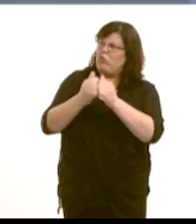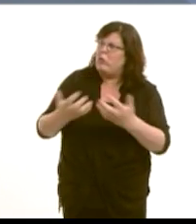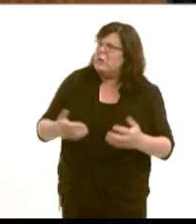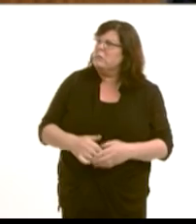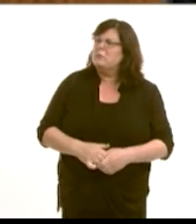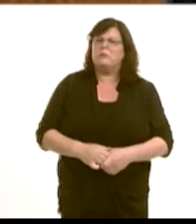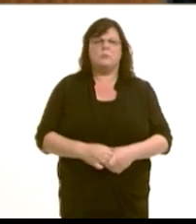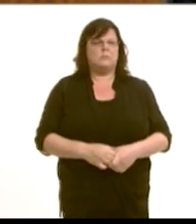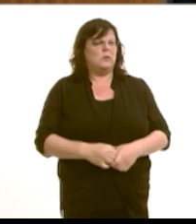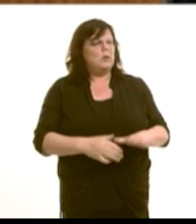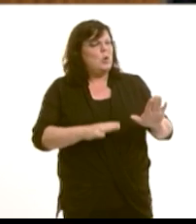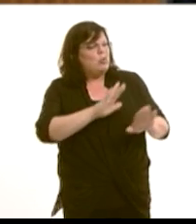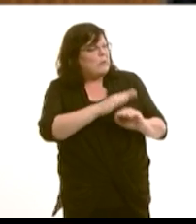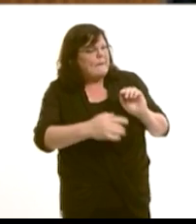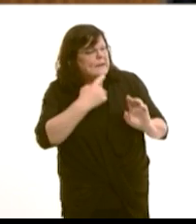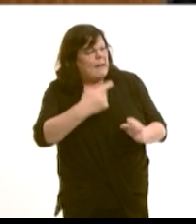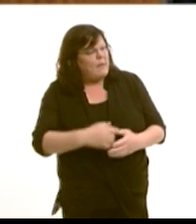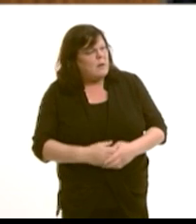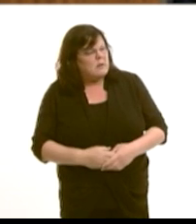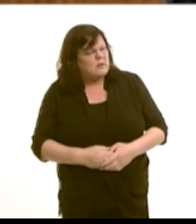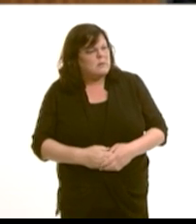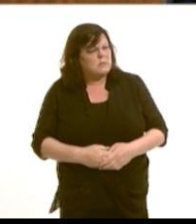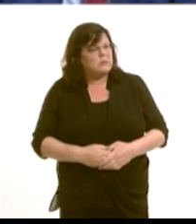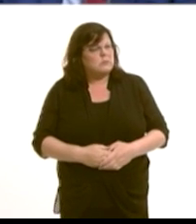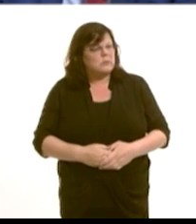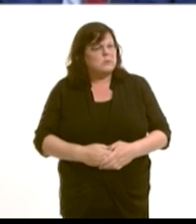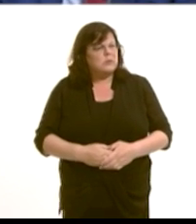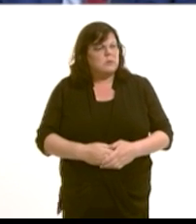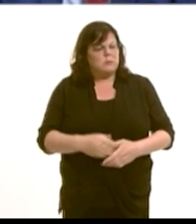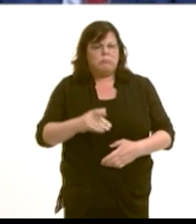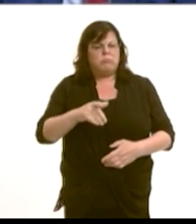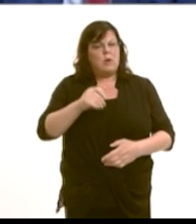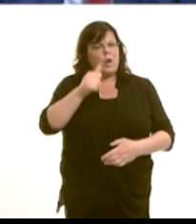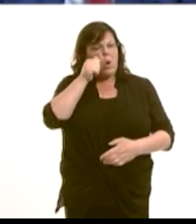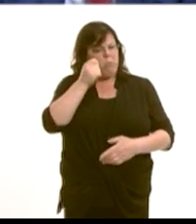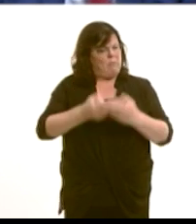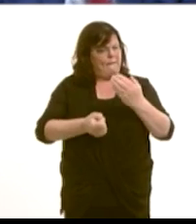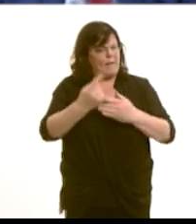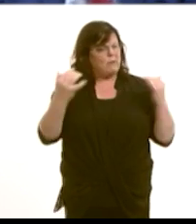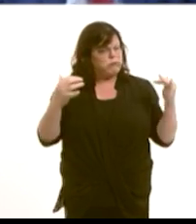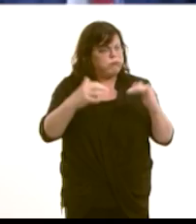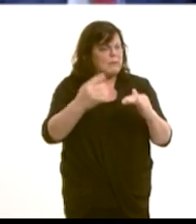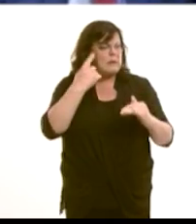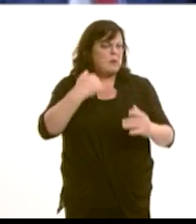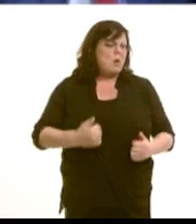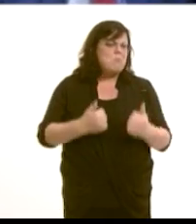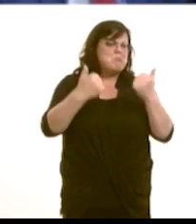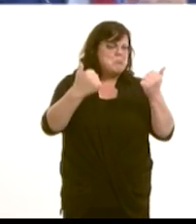Carwyn Jones: Thatís not what she said. Andrew R.T. Davies: Itís a direct quote. Carwyn Jones: I can say that the event yesterday was hugely successful.